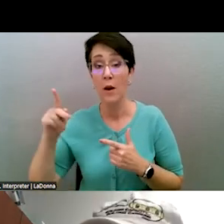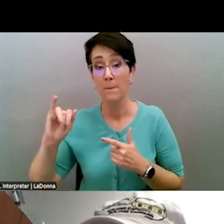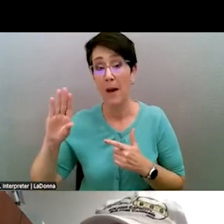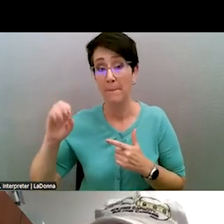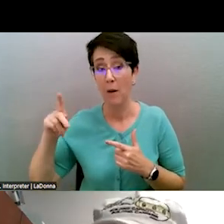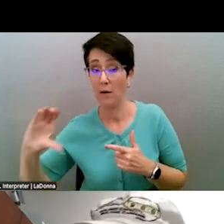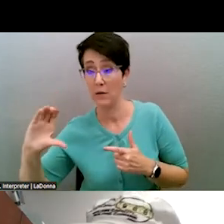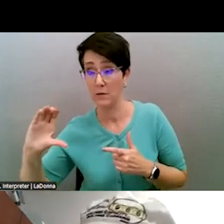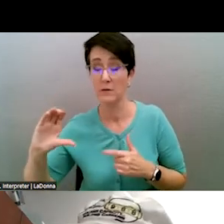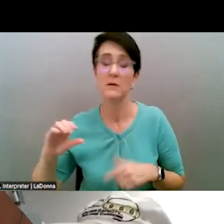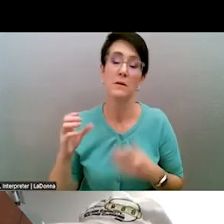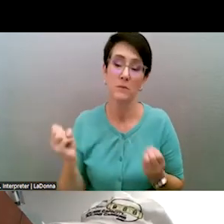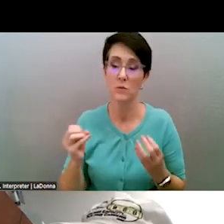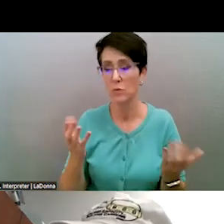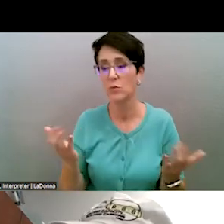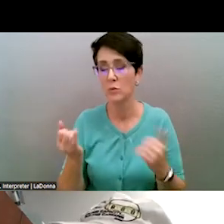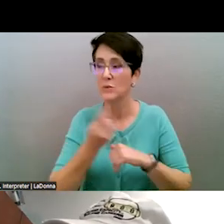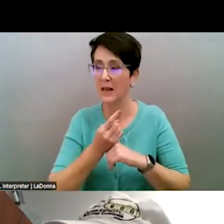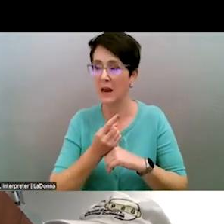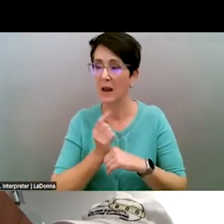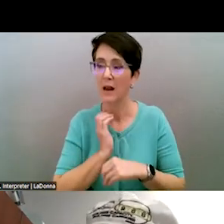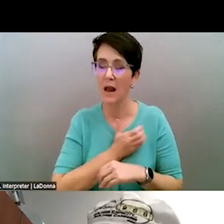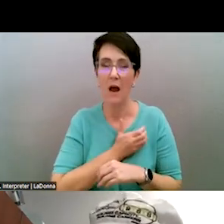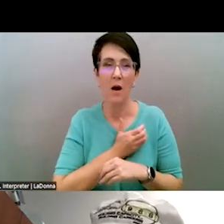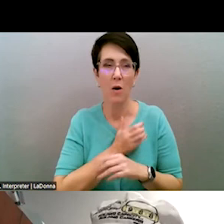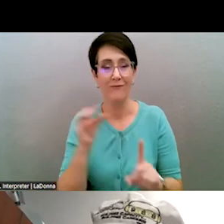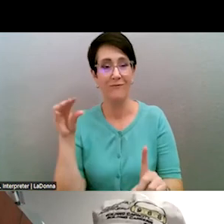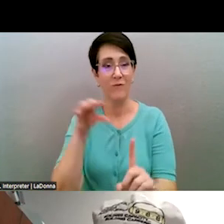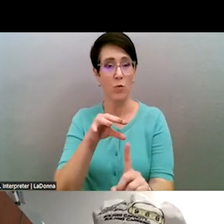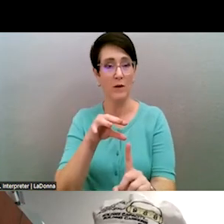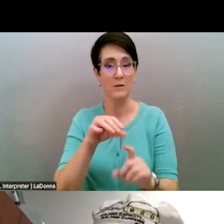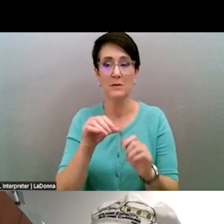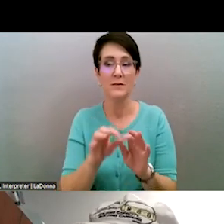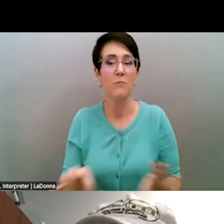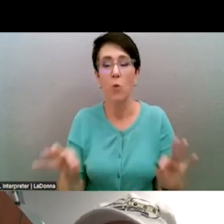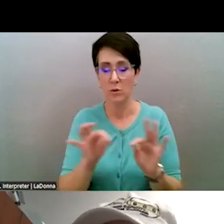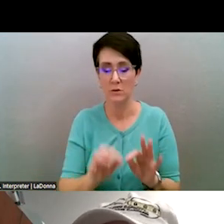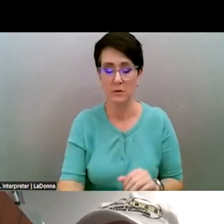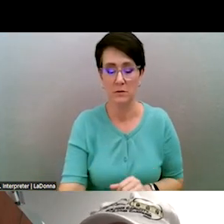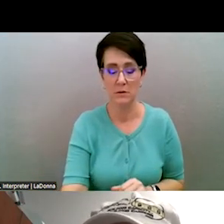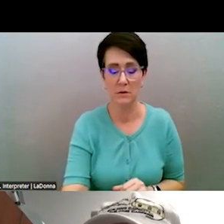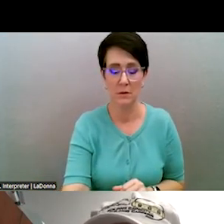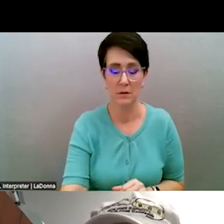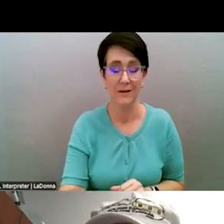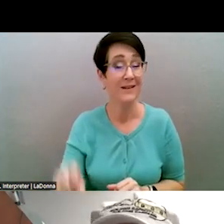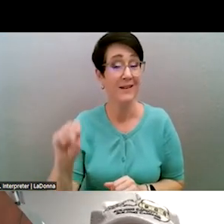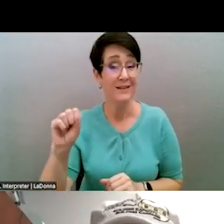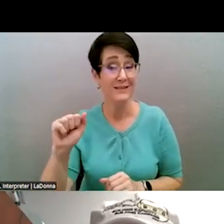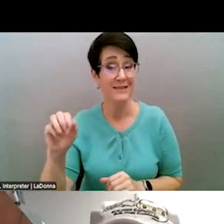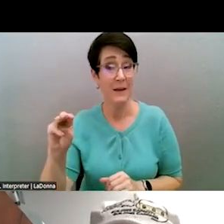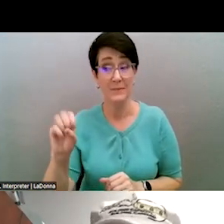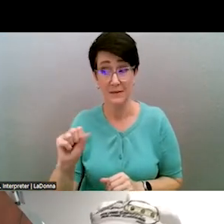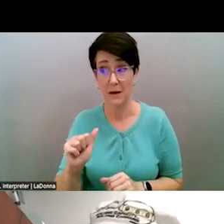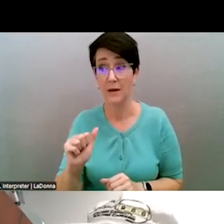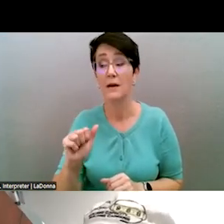THIS, FOCUS TODAY, IS, IS EXTRAORDINARILY IMPORTANT. SAMHSA IS DOING A LOT IN THIS,